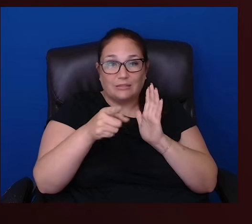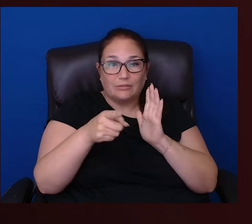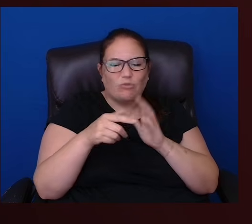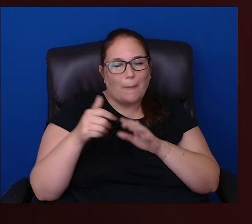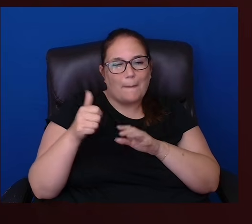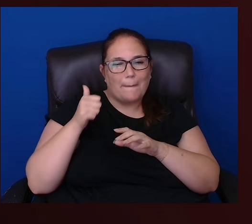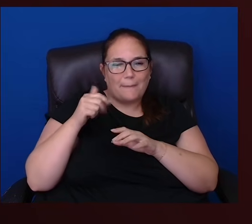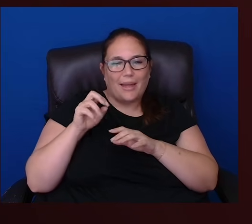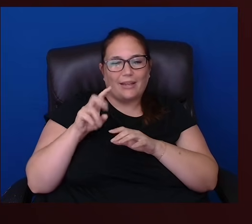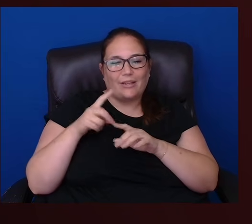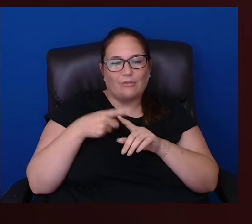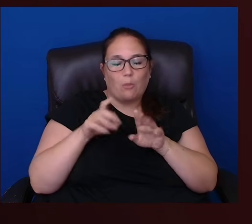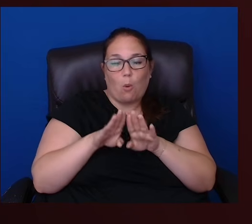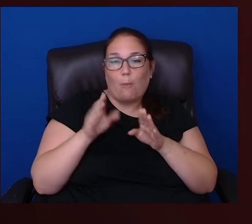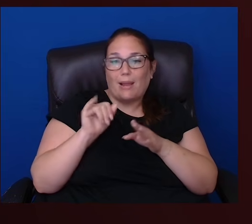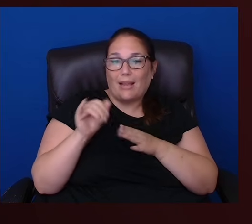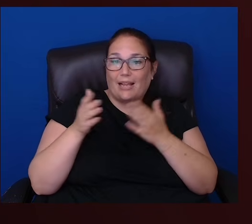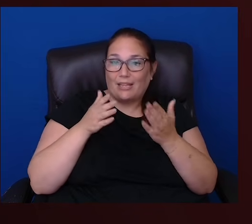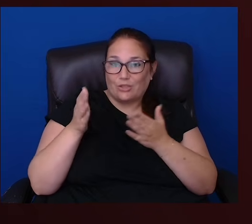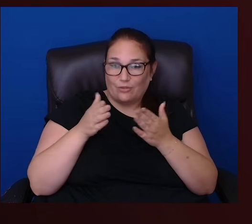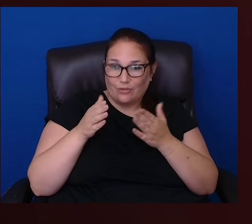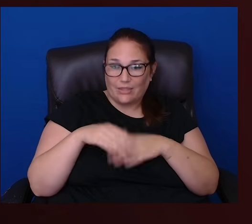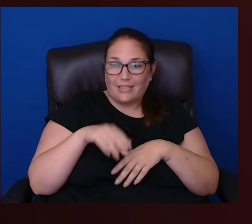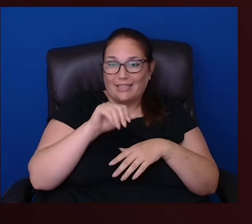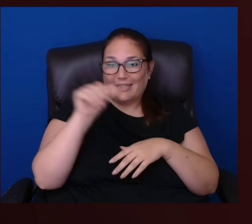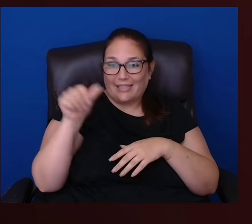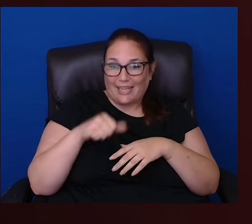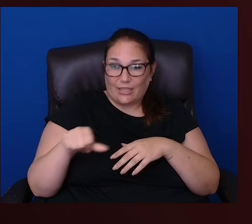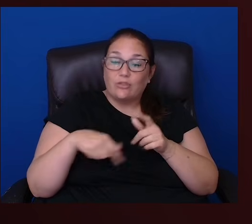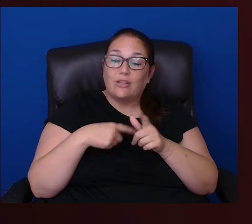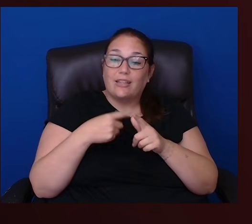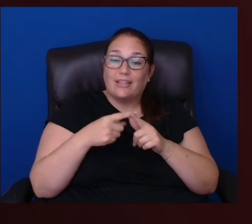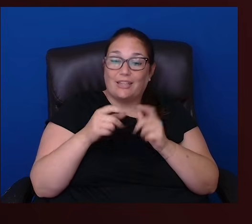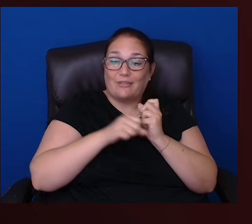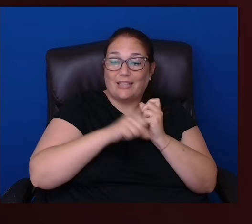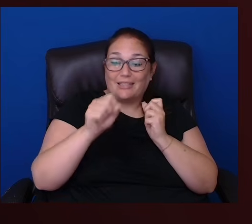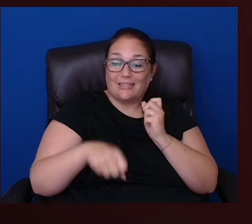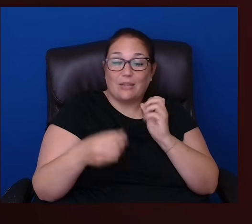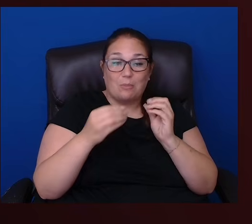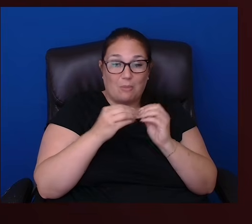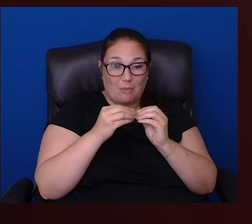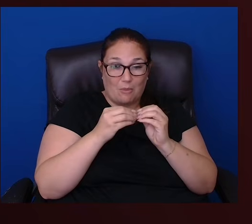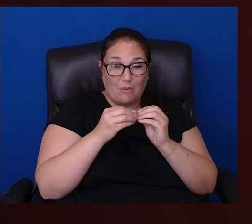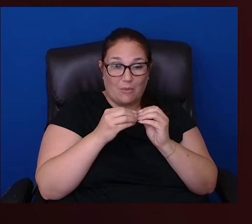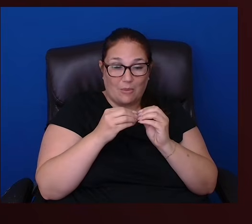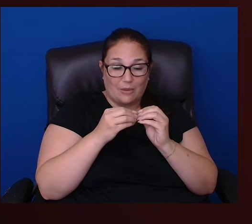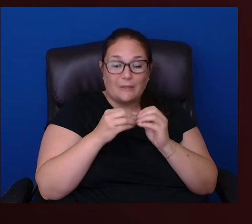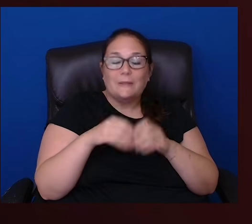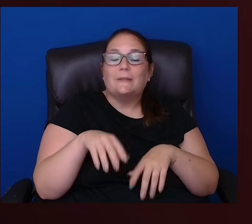the OpenAI services in Azure. Now, I can even extend this further by taking the AI prompt,